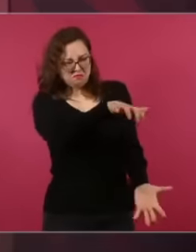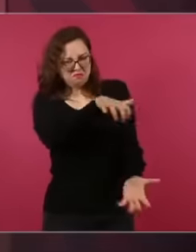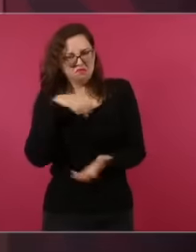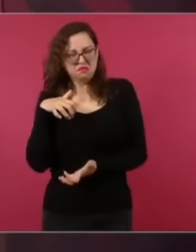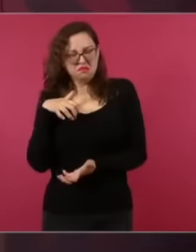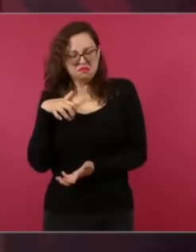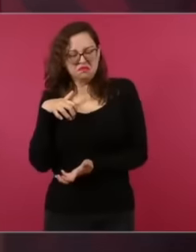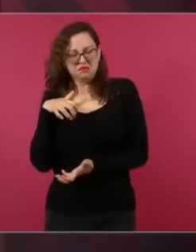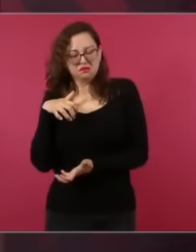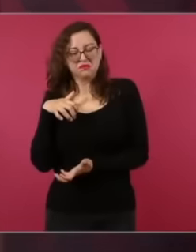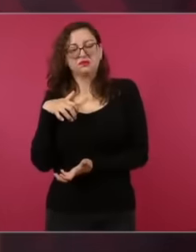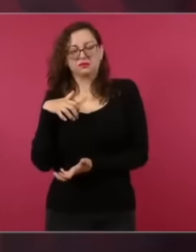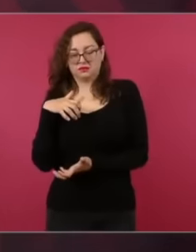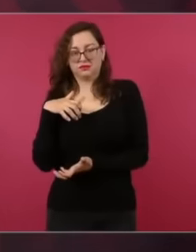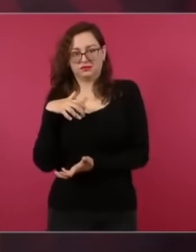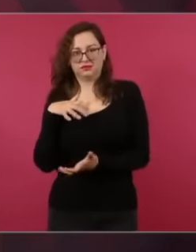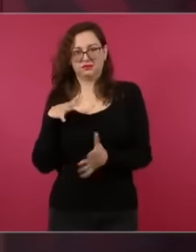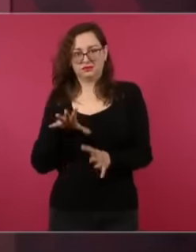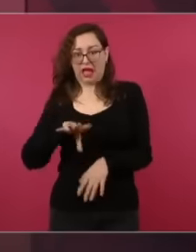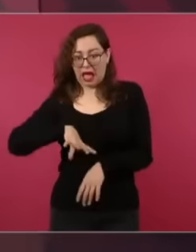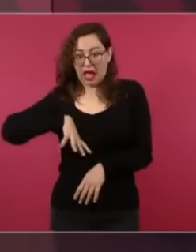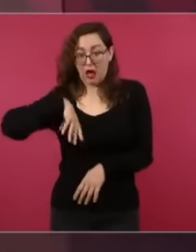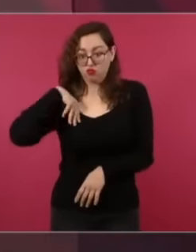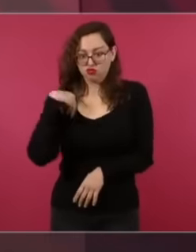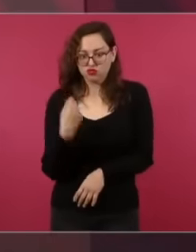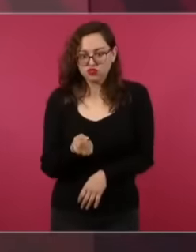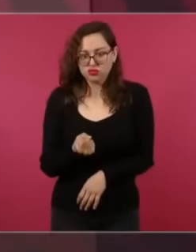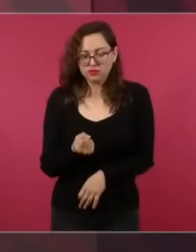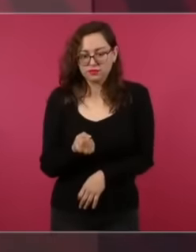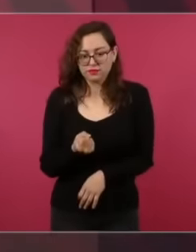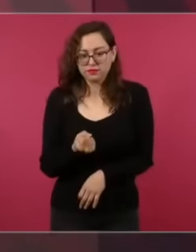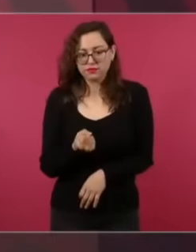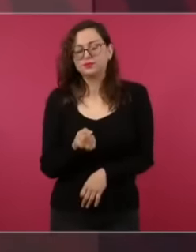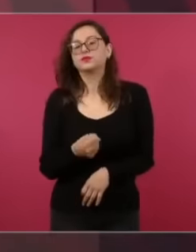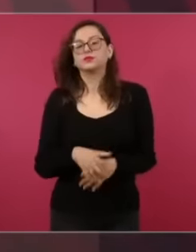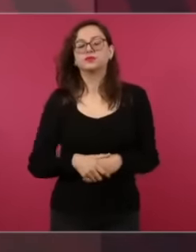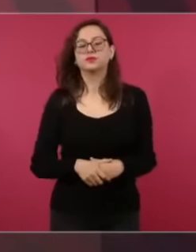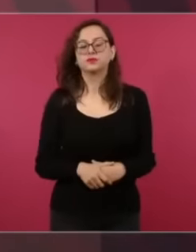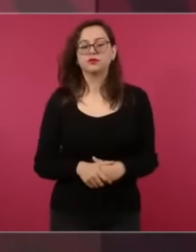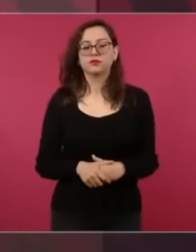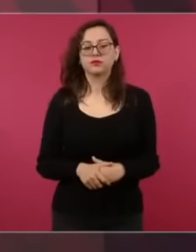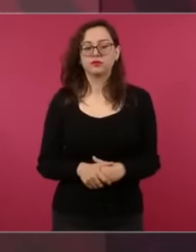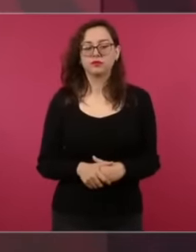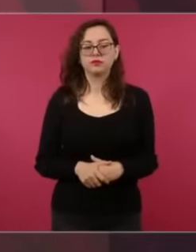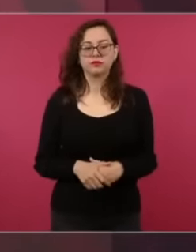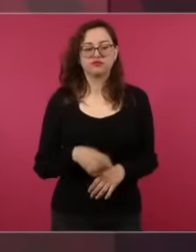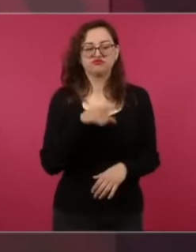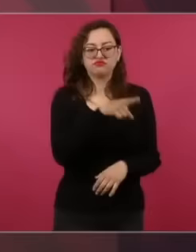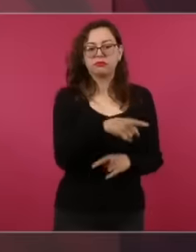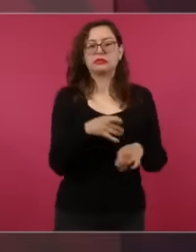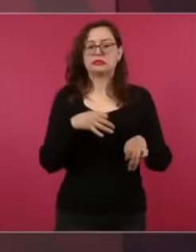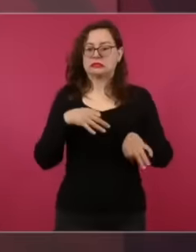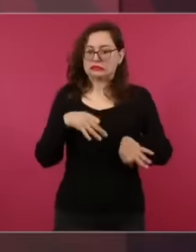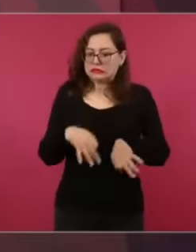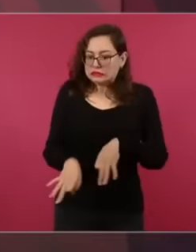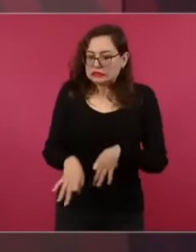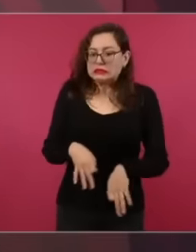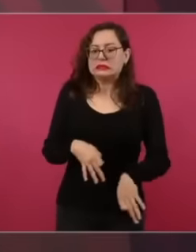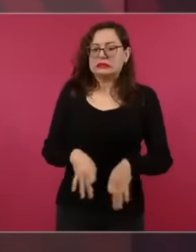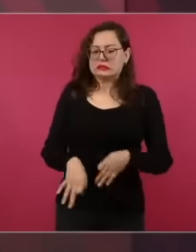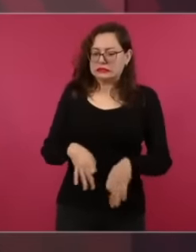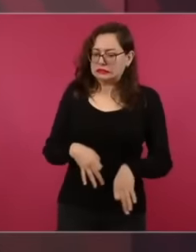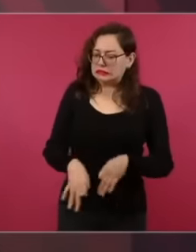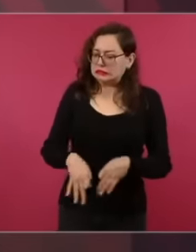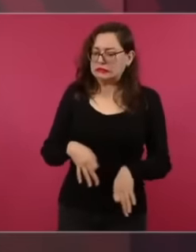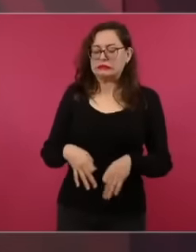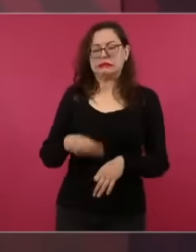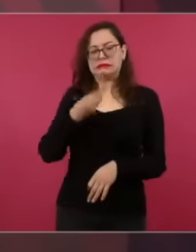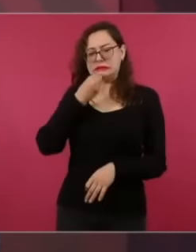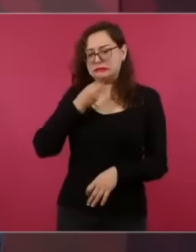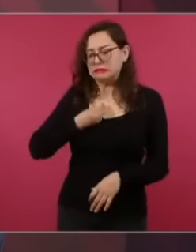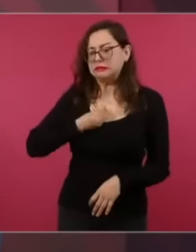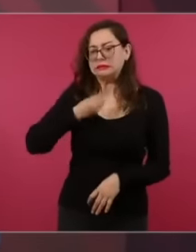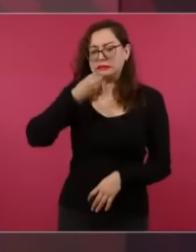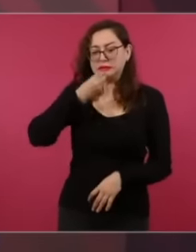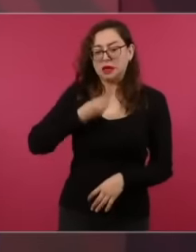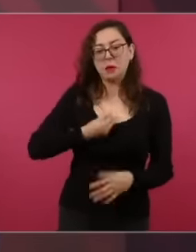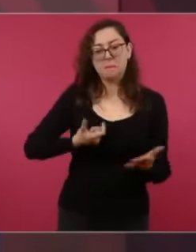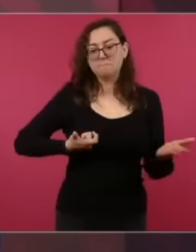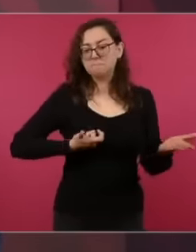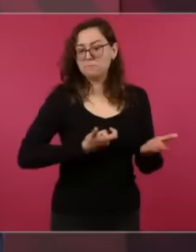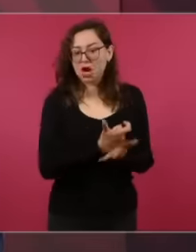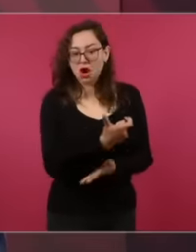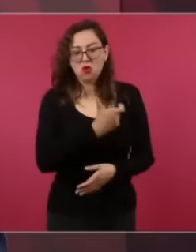production because he exploited the worker because he did not pay him fairly